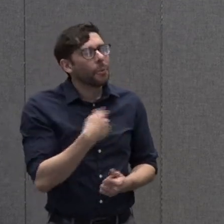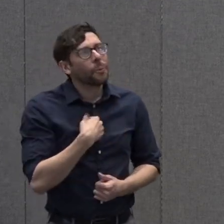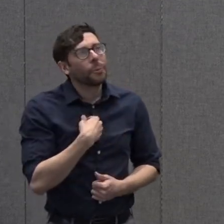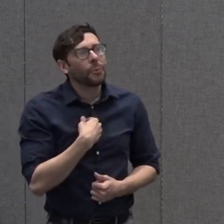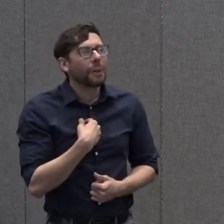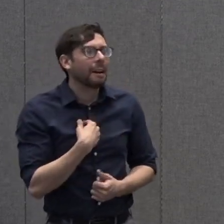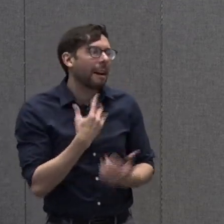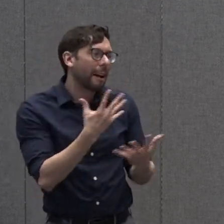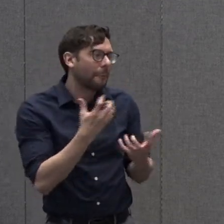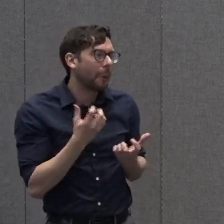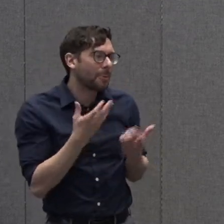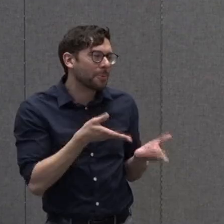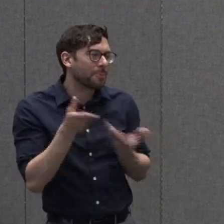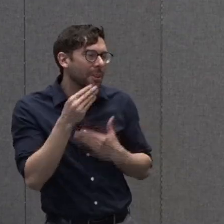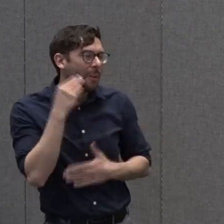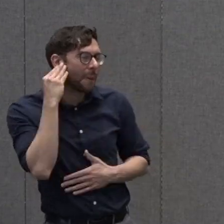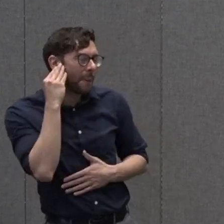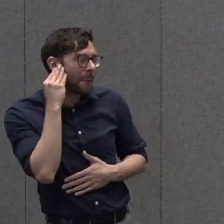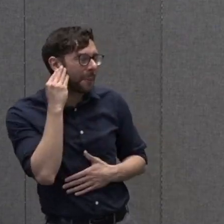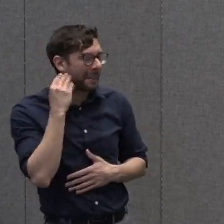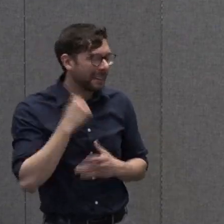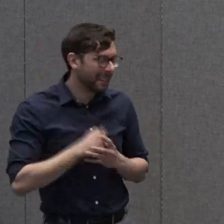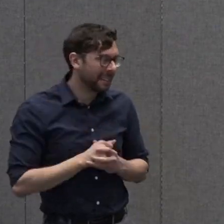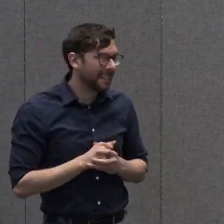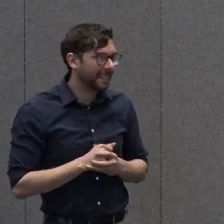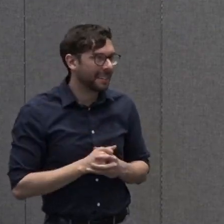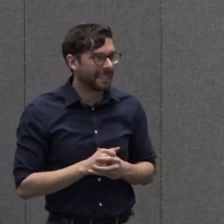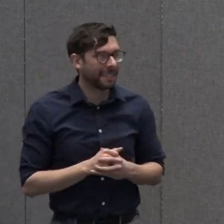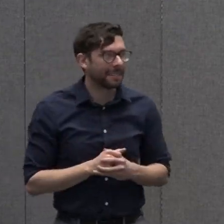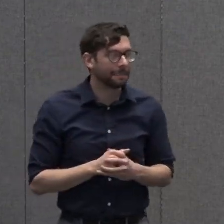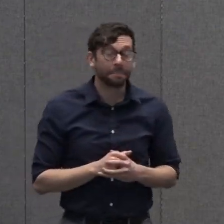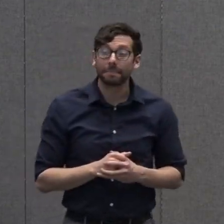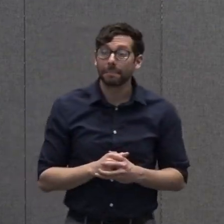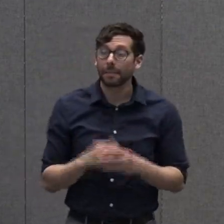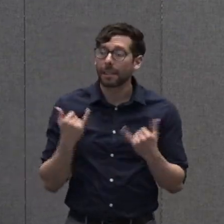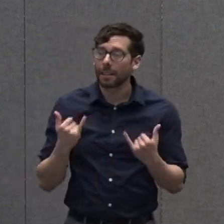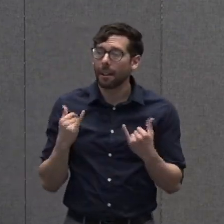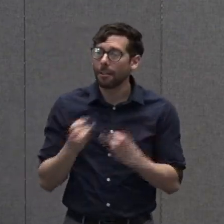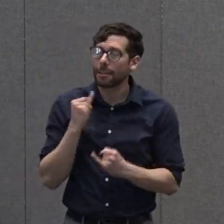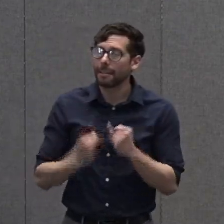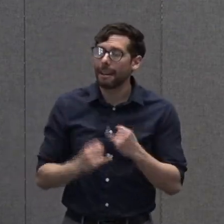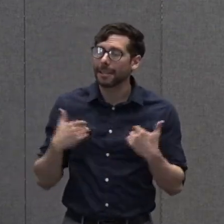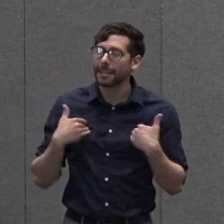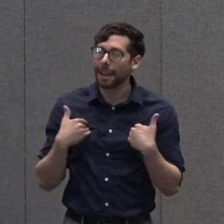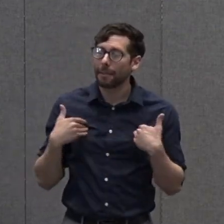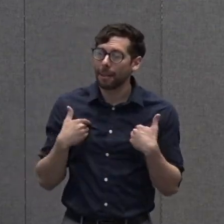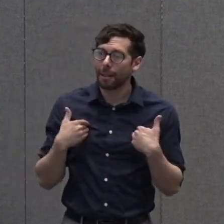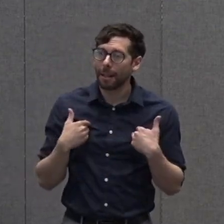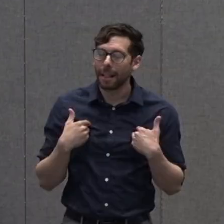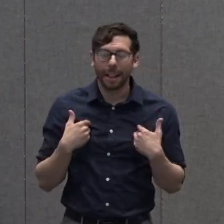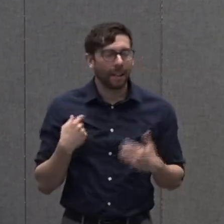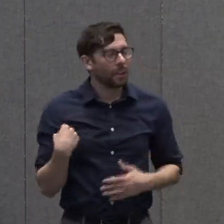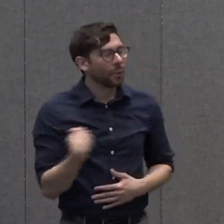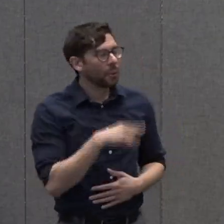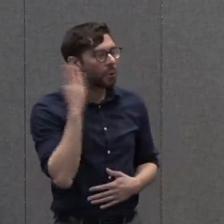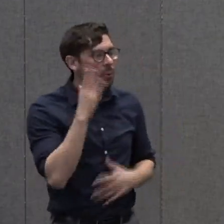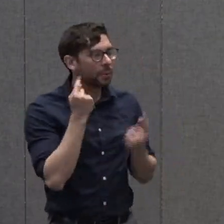While you hold her, we're gonna take a look at the last animal. And we're gonna try to zoom in here, as close as we can.